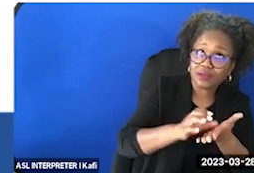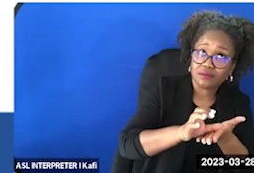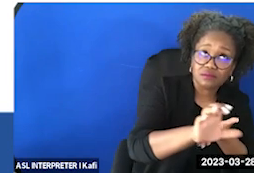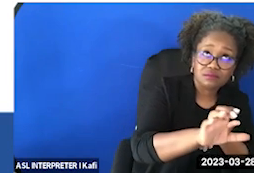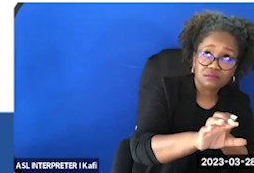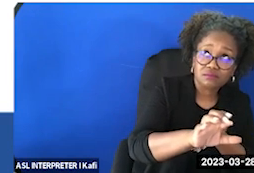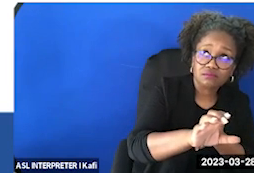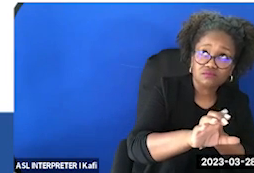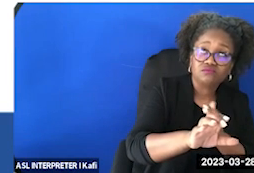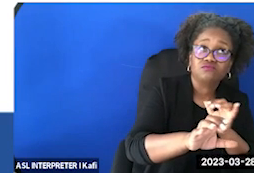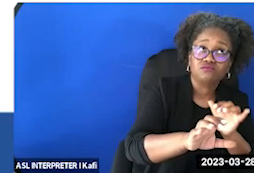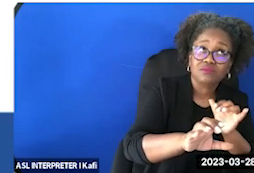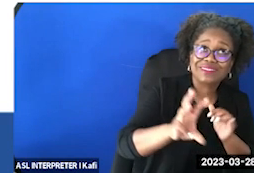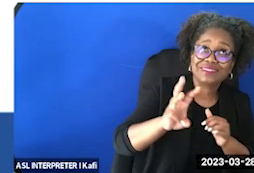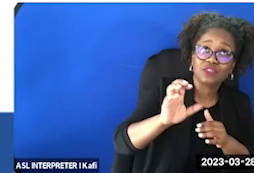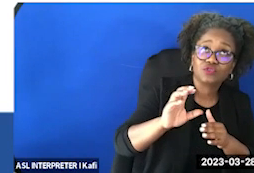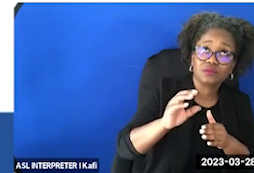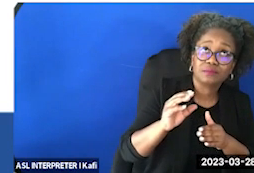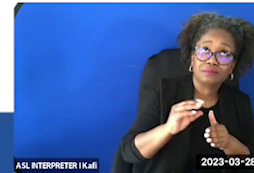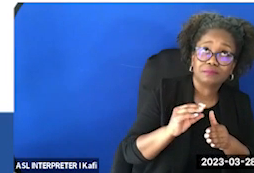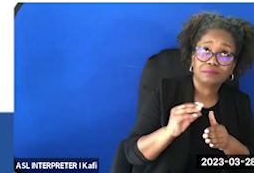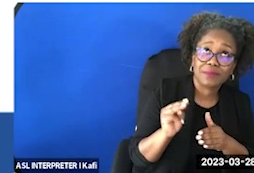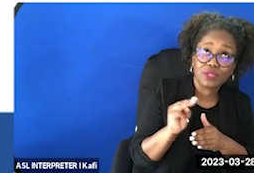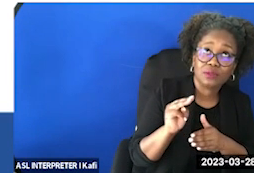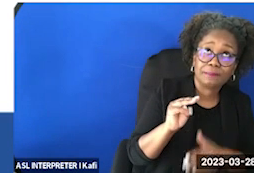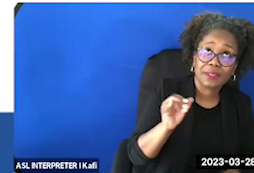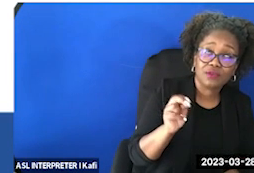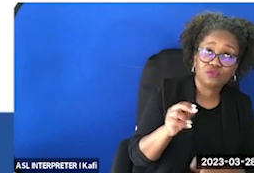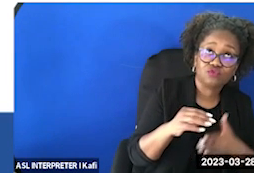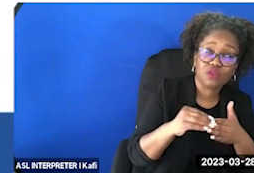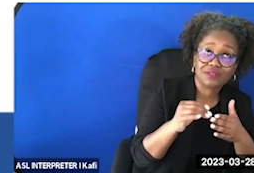Debbie Stine, Science & Technology Policy Academy: 600 milliondollars. That's a lot of money. How? Where is that going to?